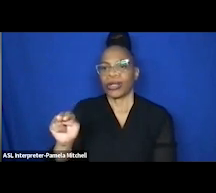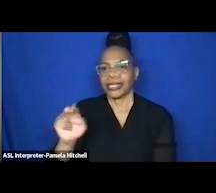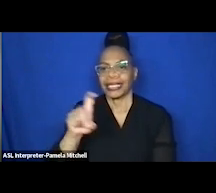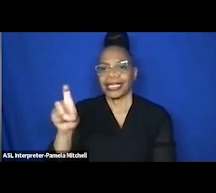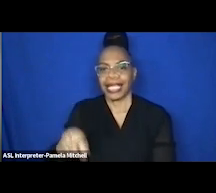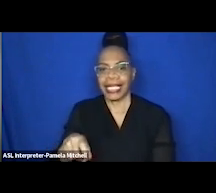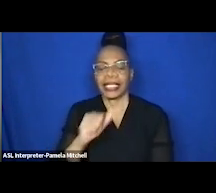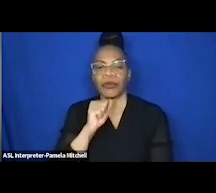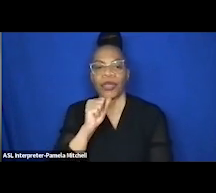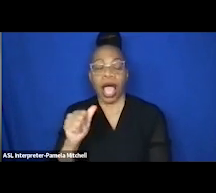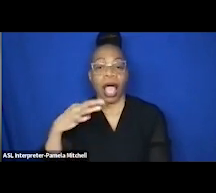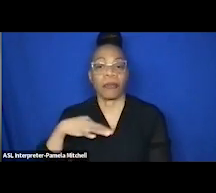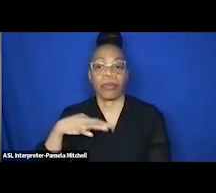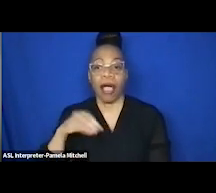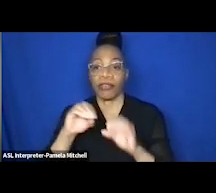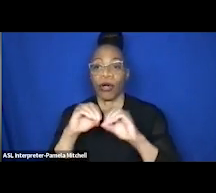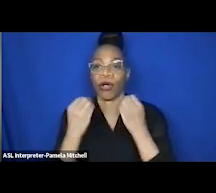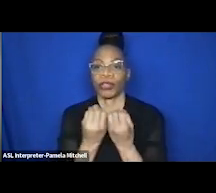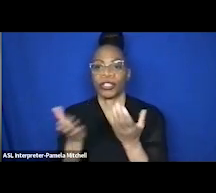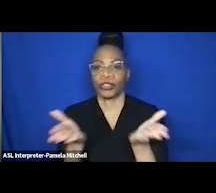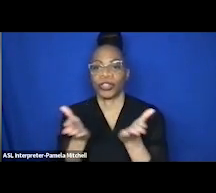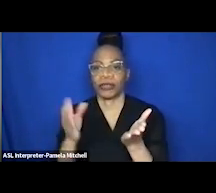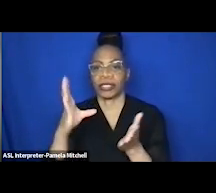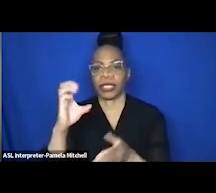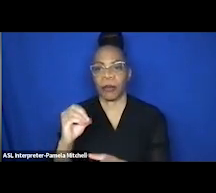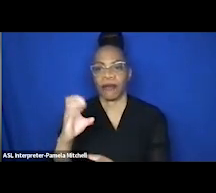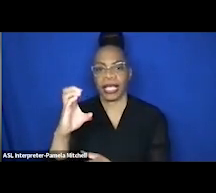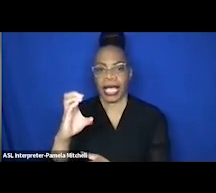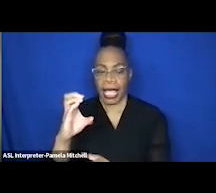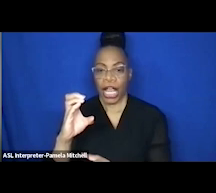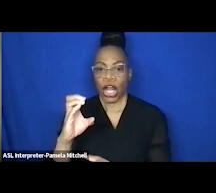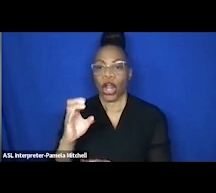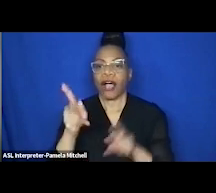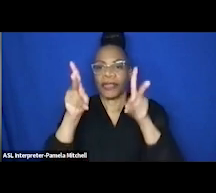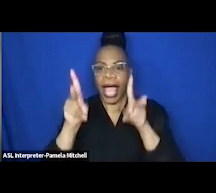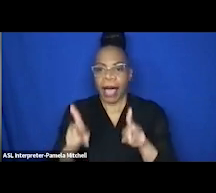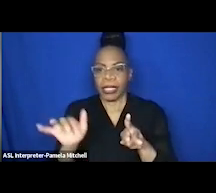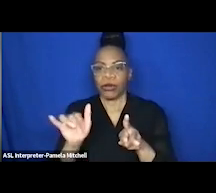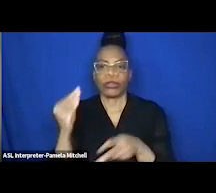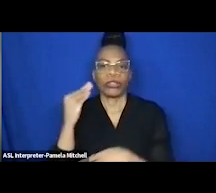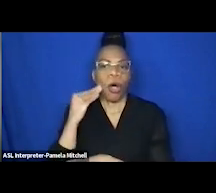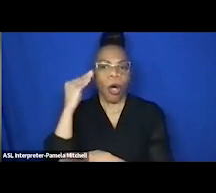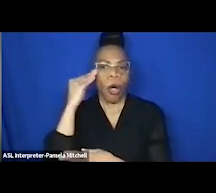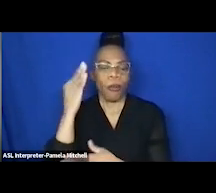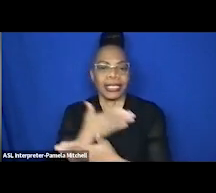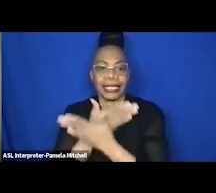that serves as the continuum of care collaborative applicant and homelessness management information leadings,